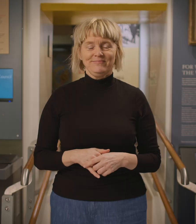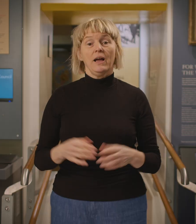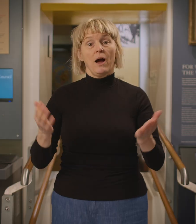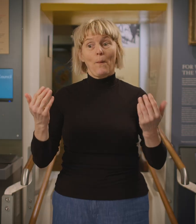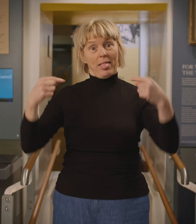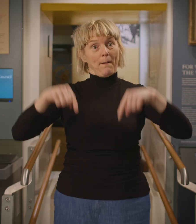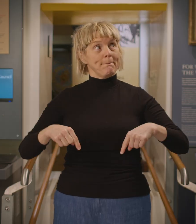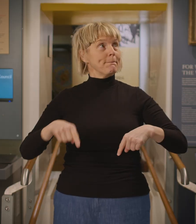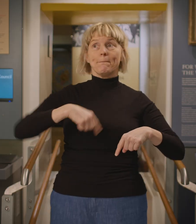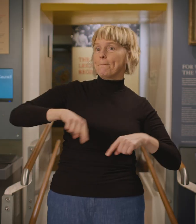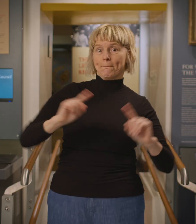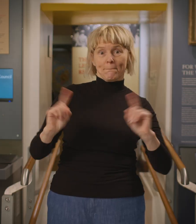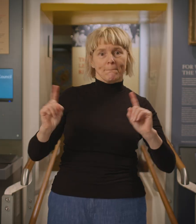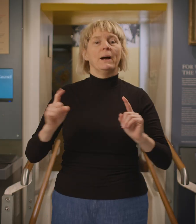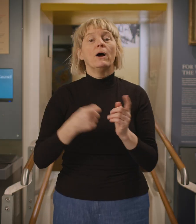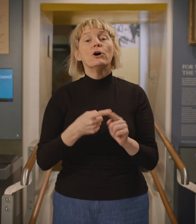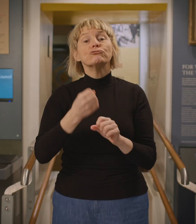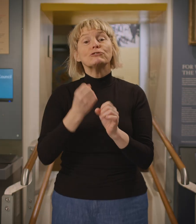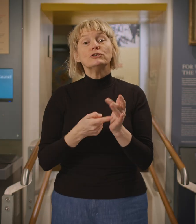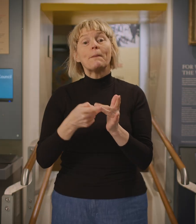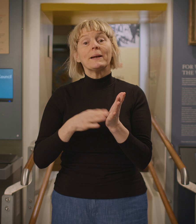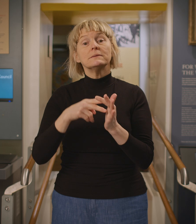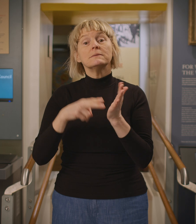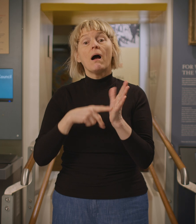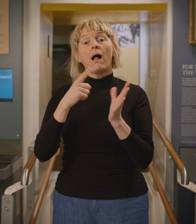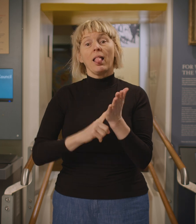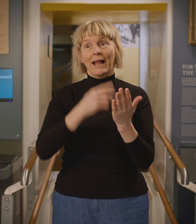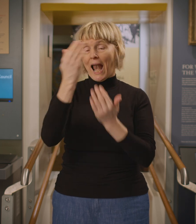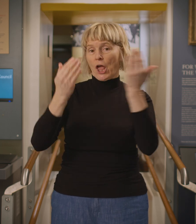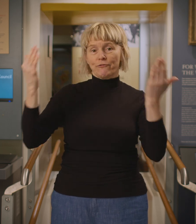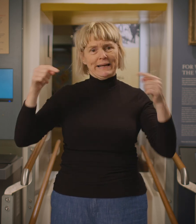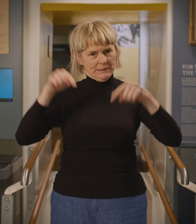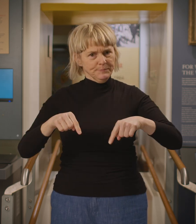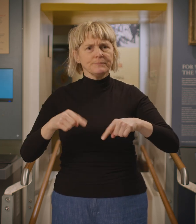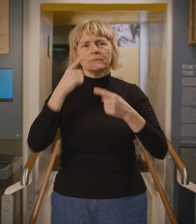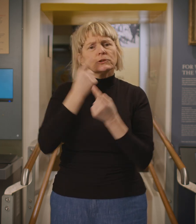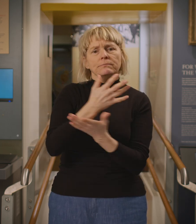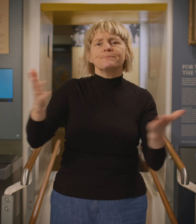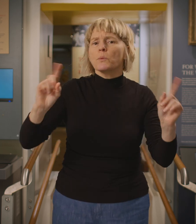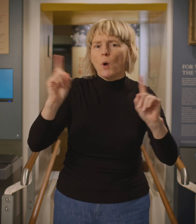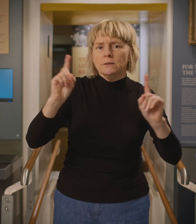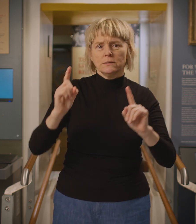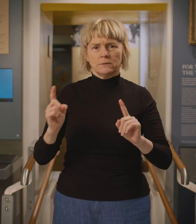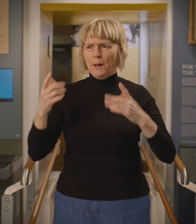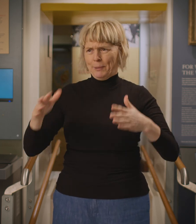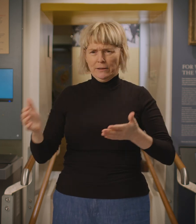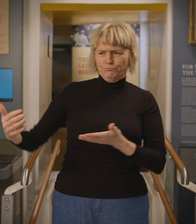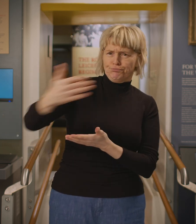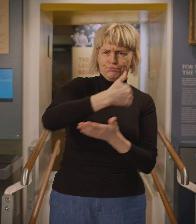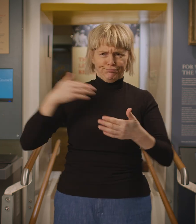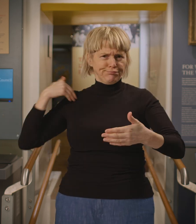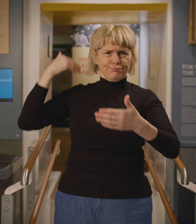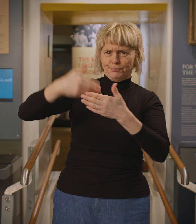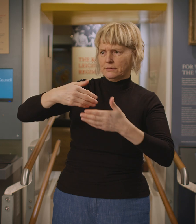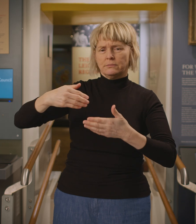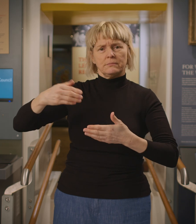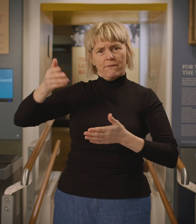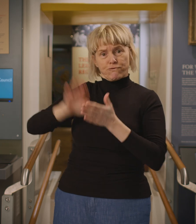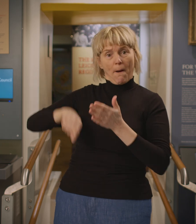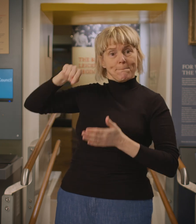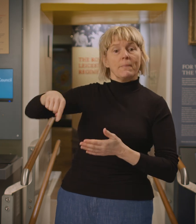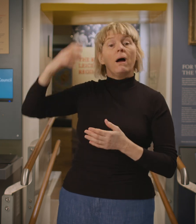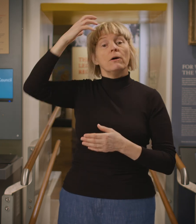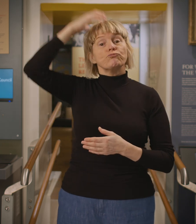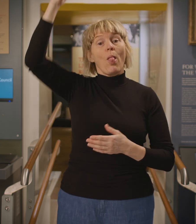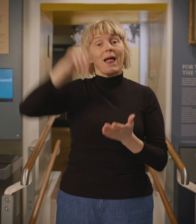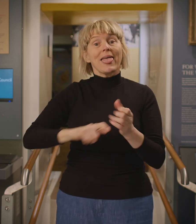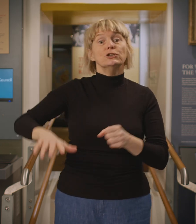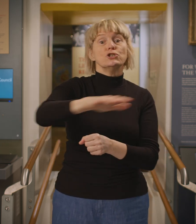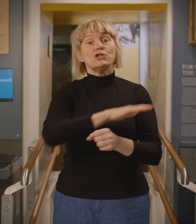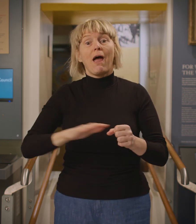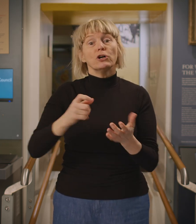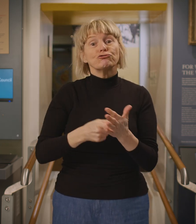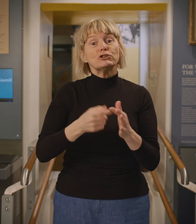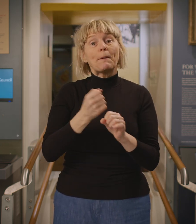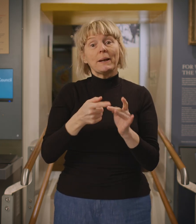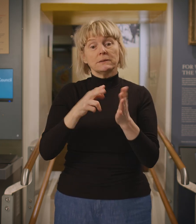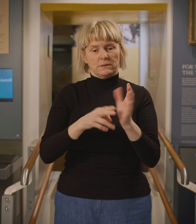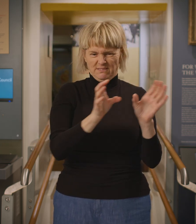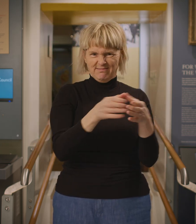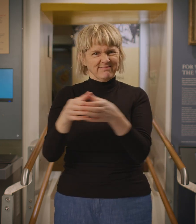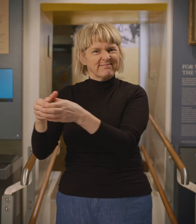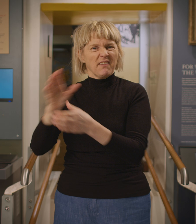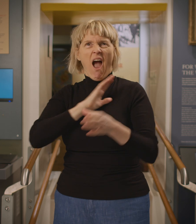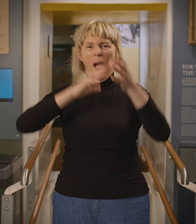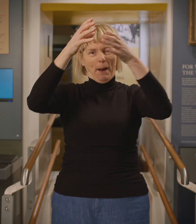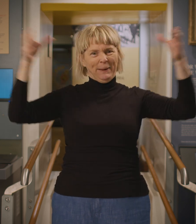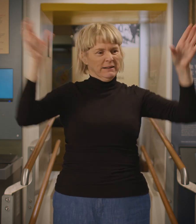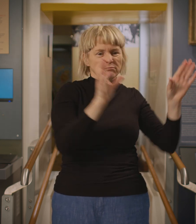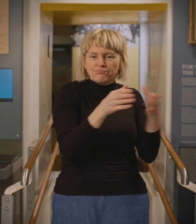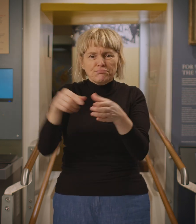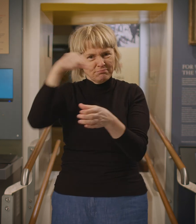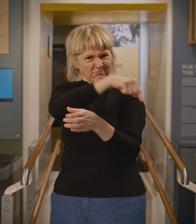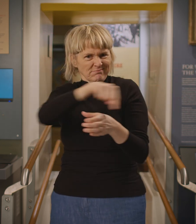Welcome to the Regimental Galleries which displays the collection of The Royal Leicestershire Regiment,